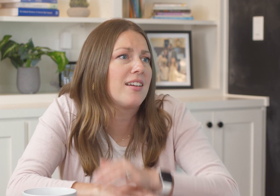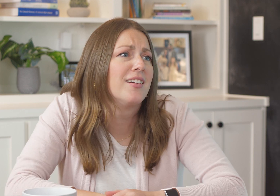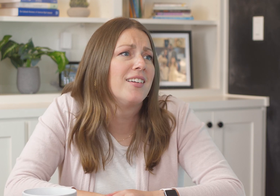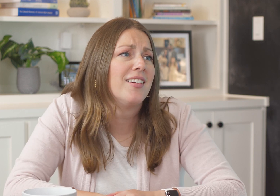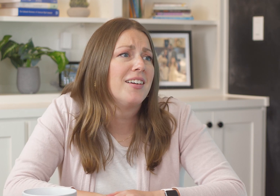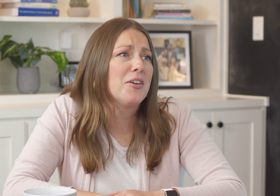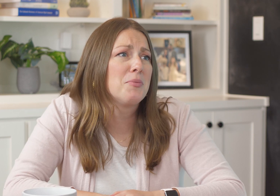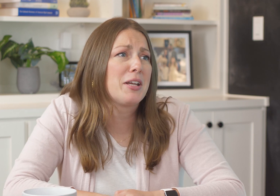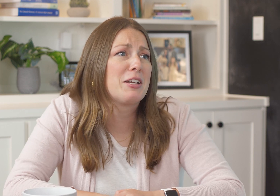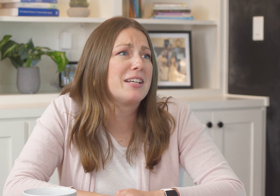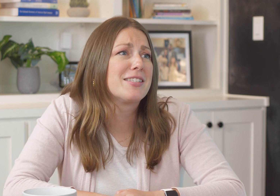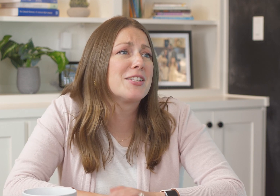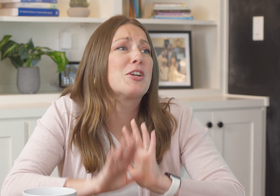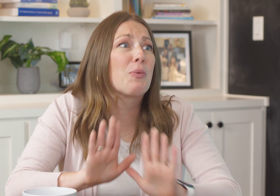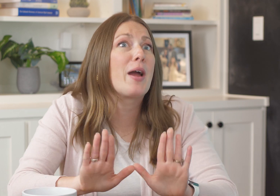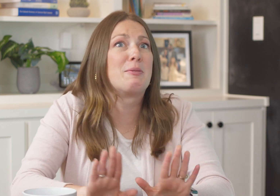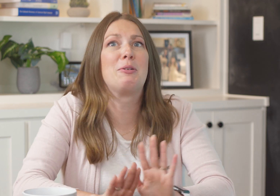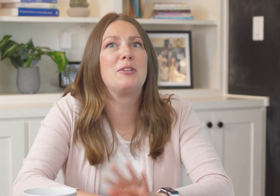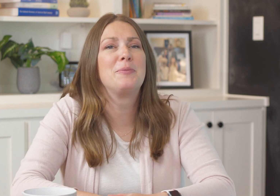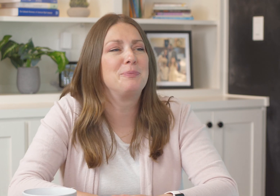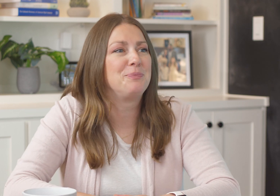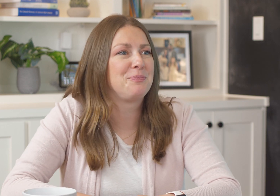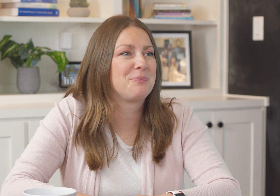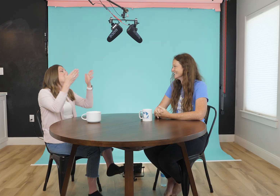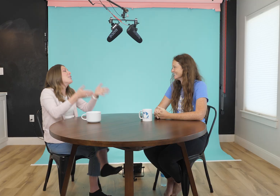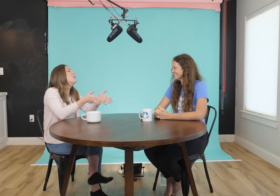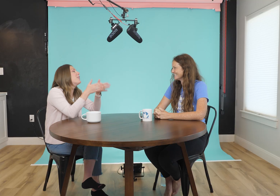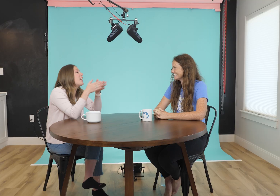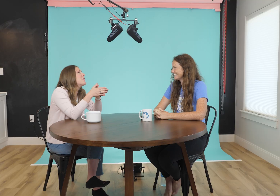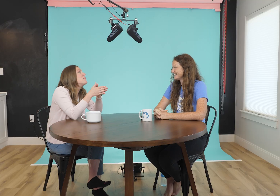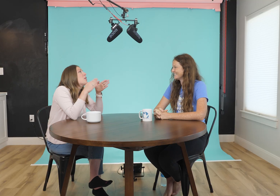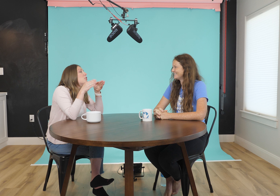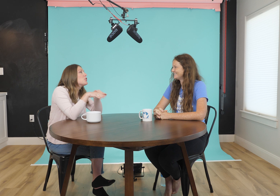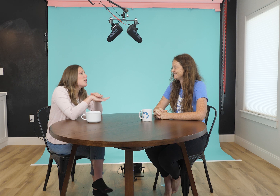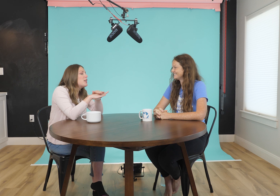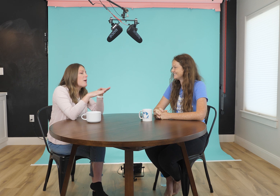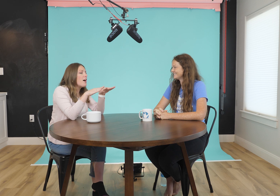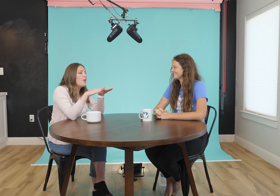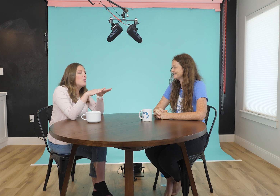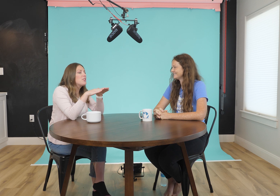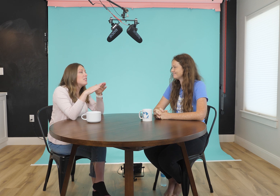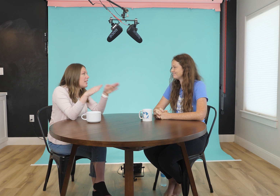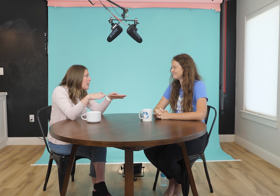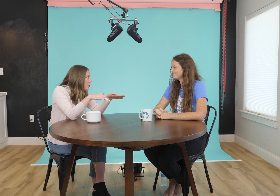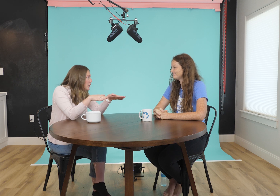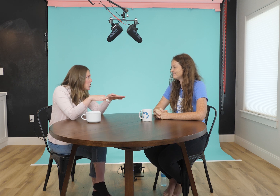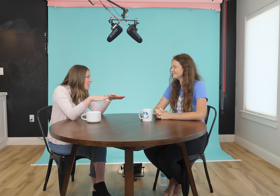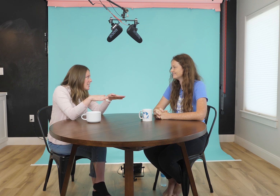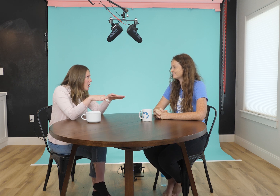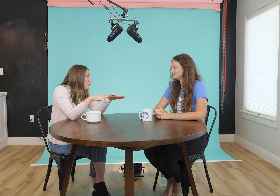Yeah. Oh, my goodness. That's incredible. It's amazing. so. Okay, you're talking about the language itself.